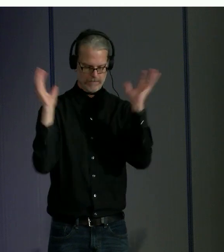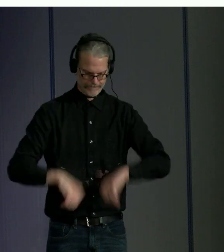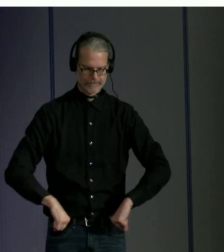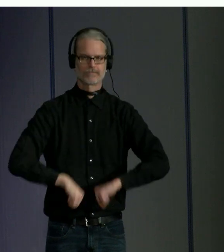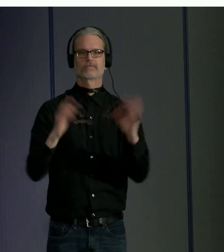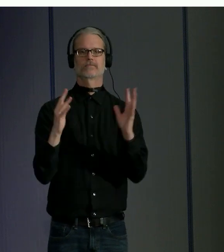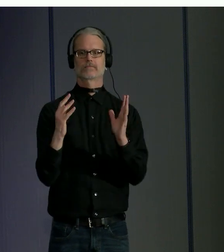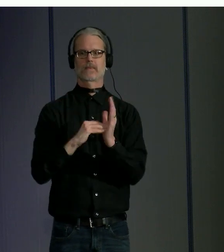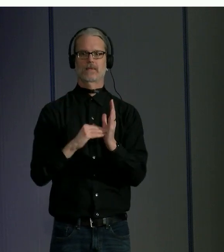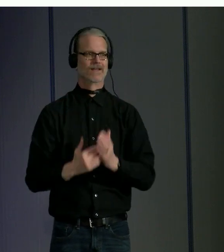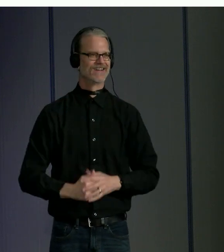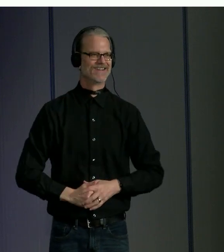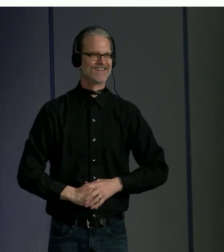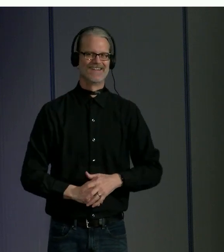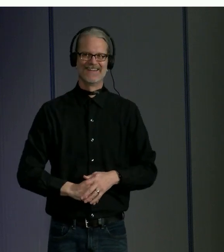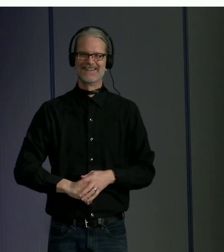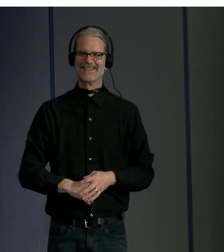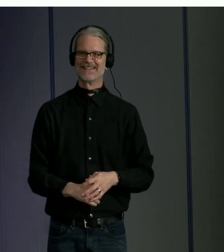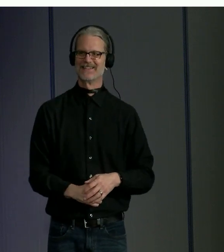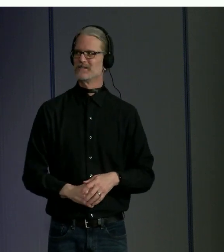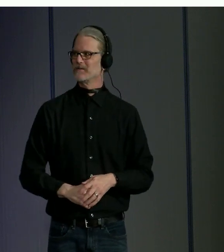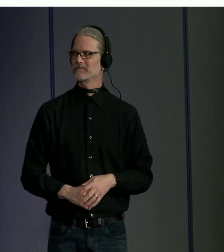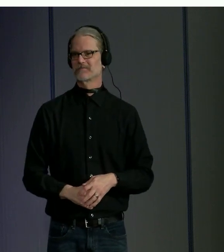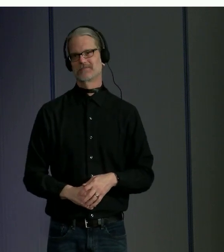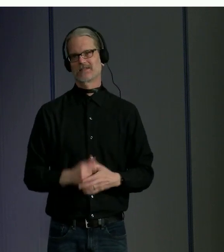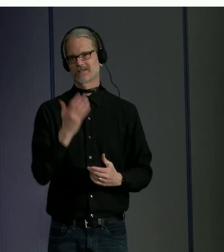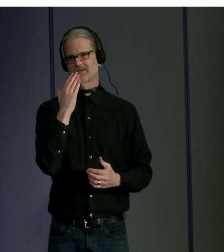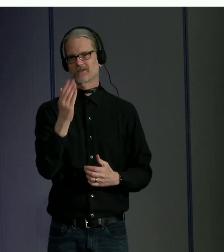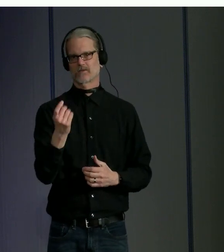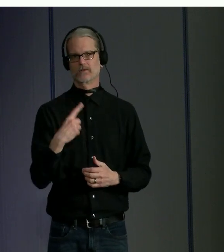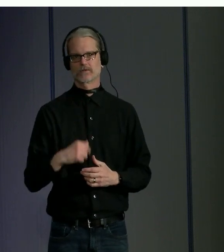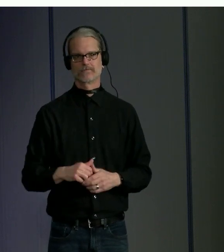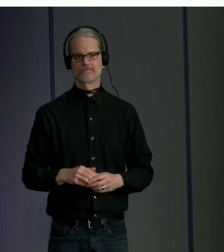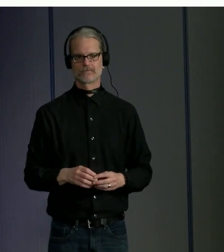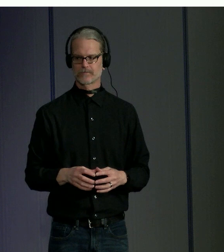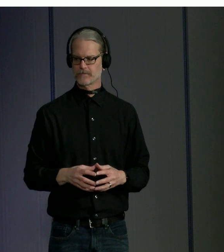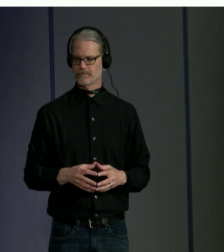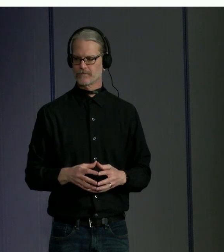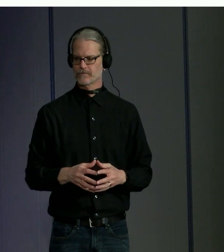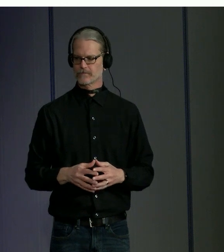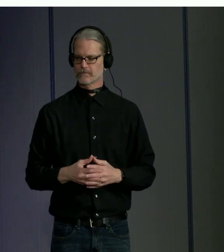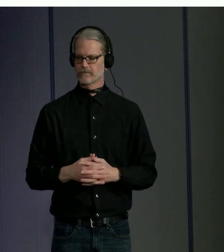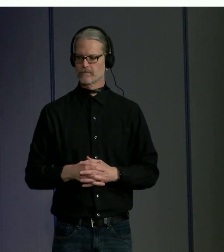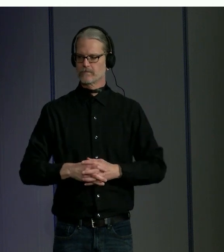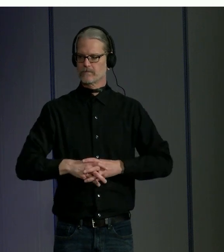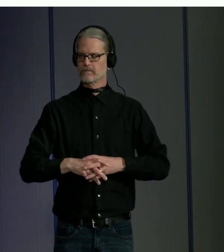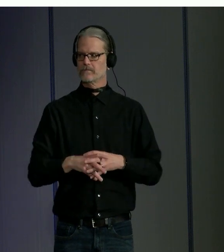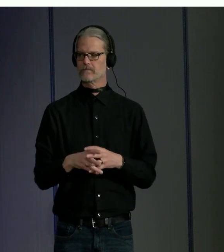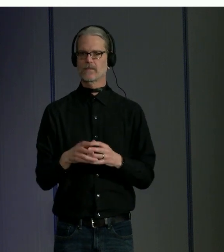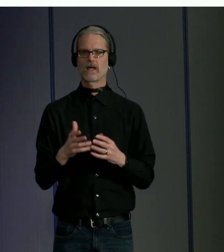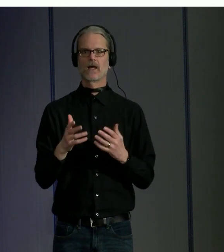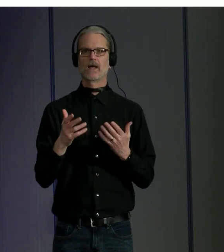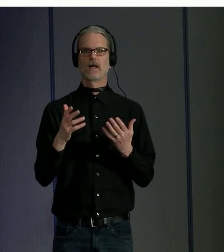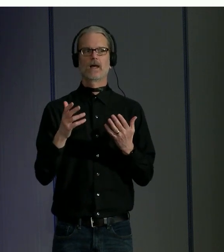That's a really good question. And that's a process.